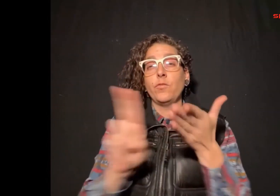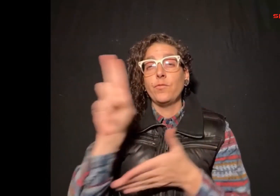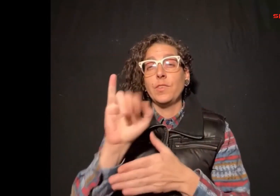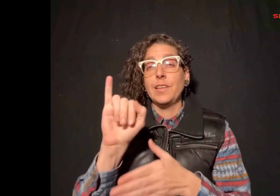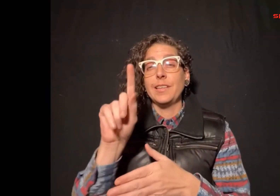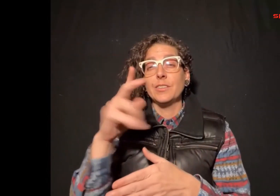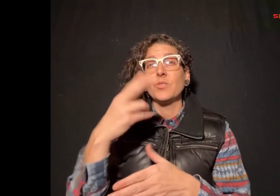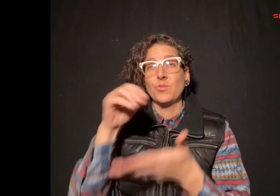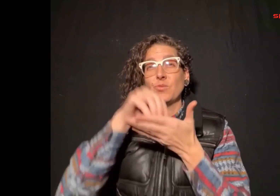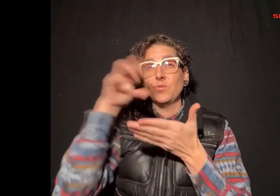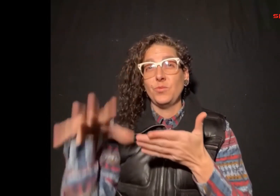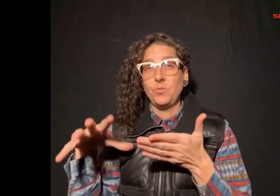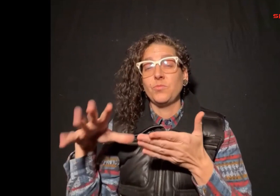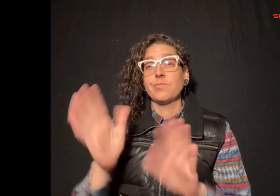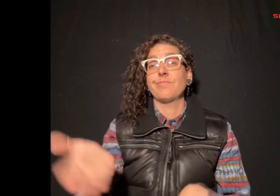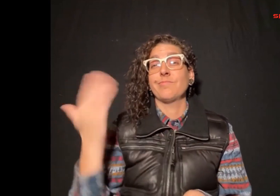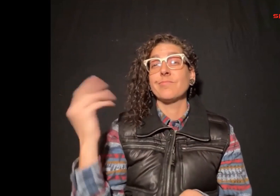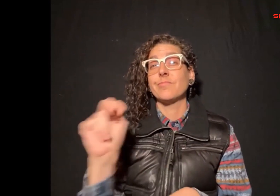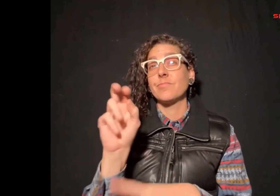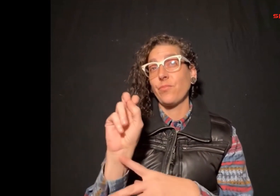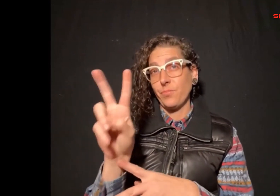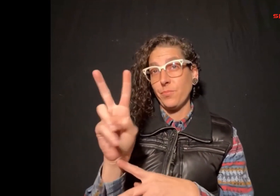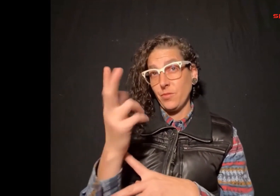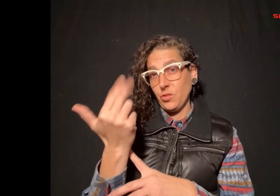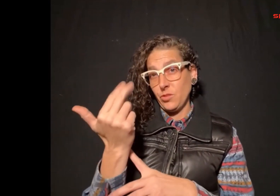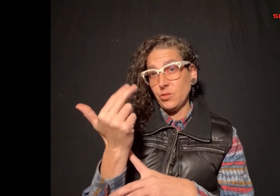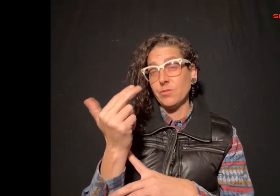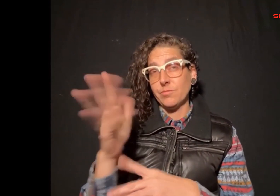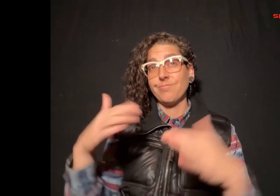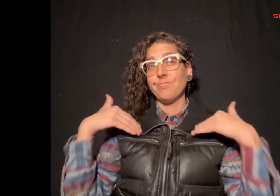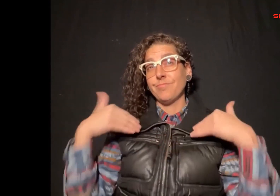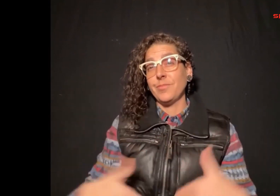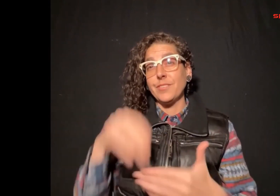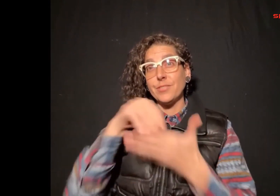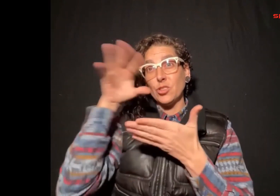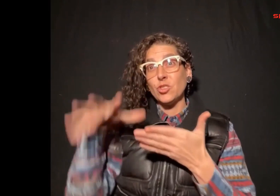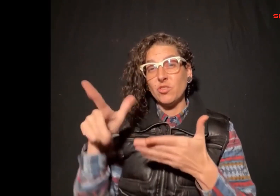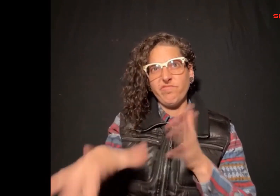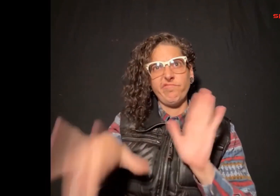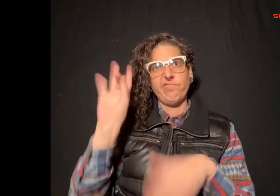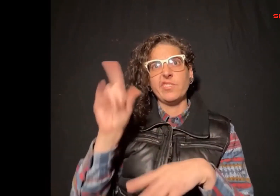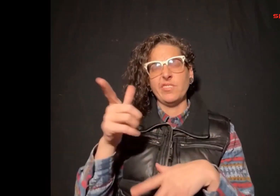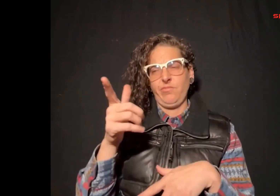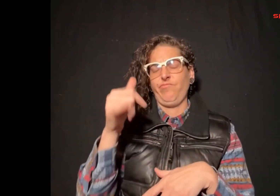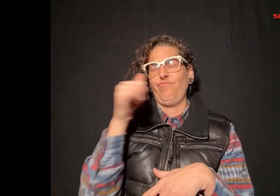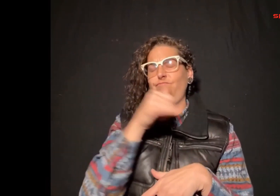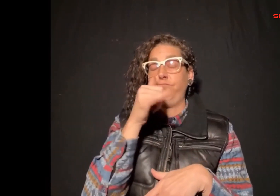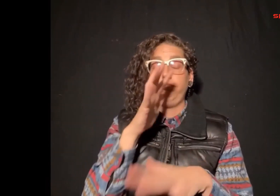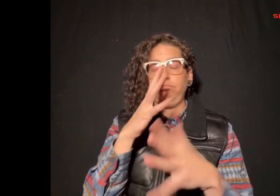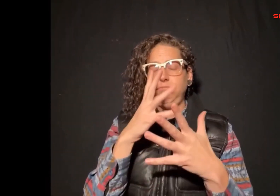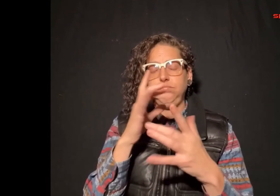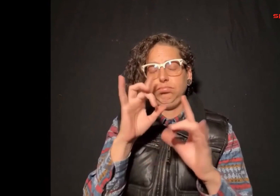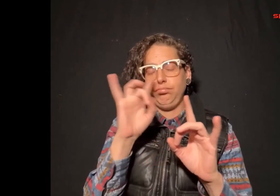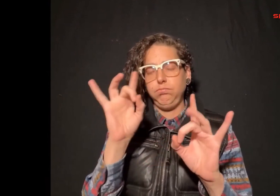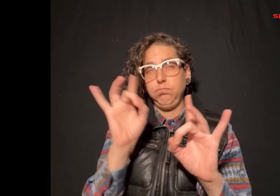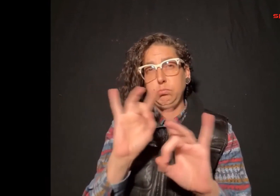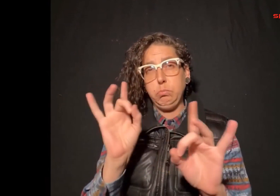University of Idaho students on November 13 the bodies of the students were found brutally